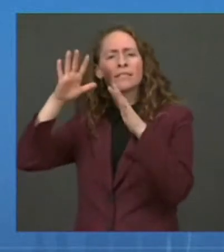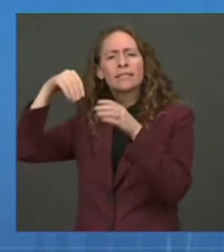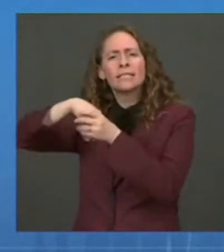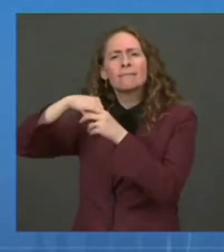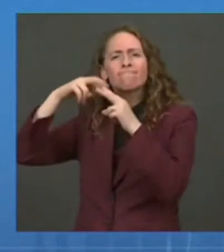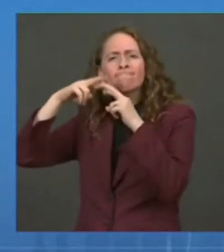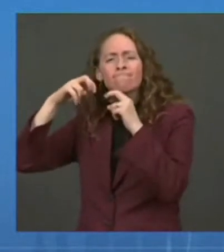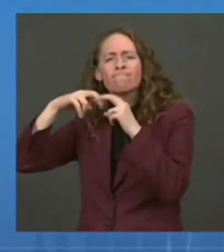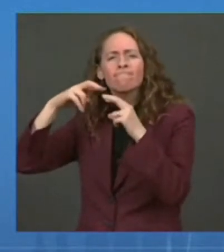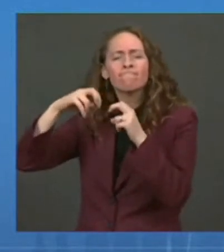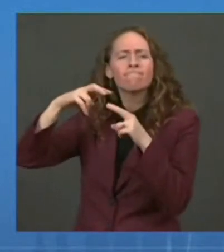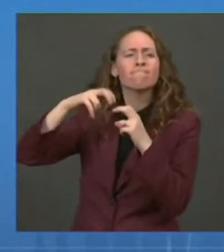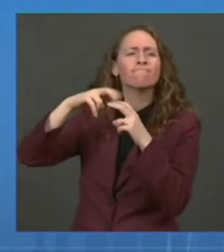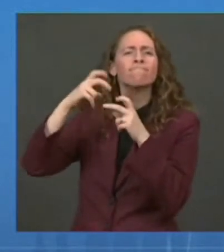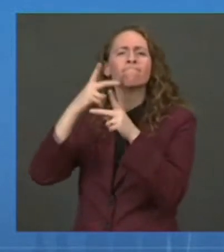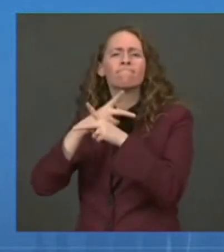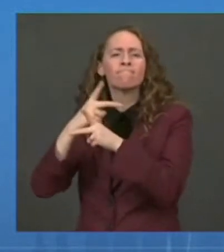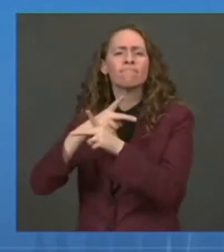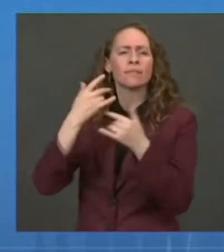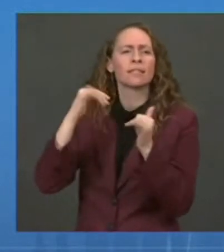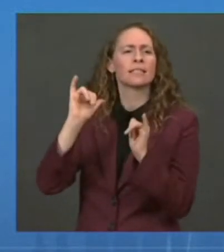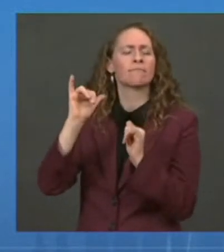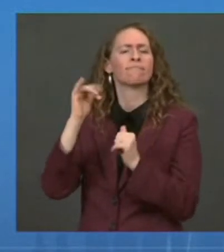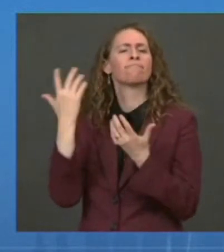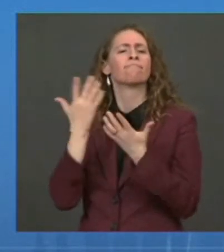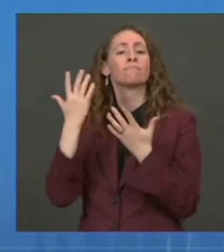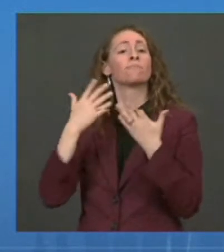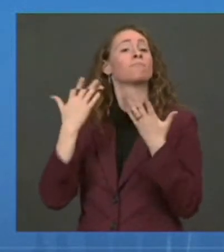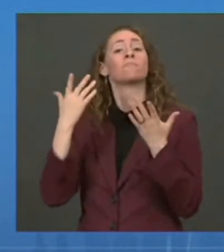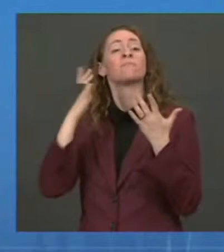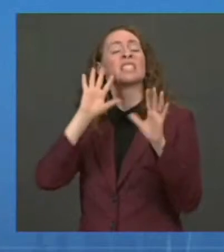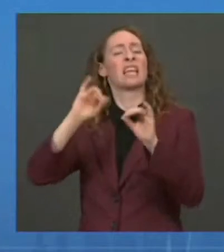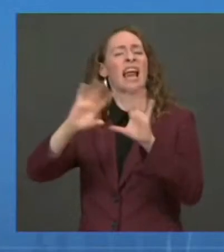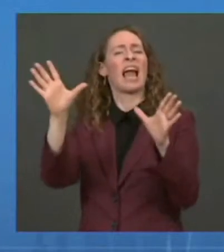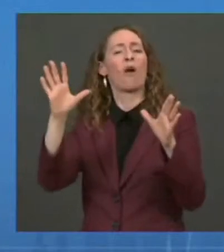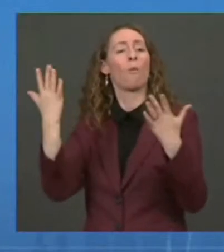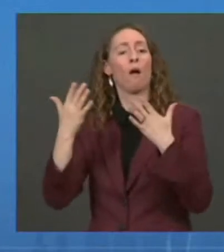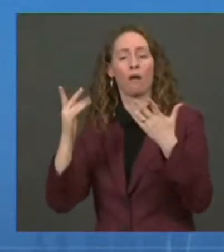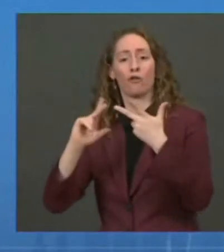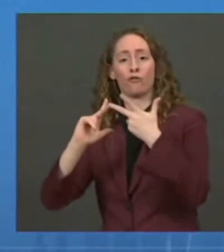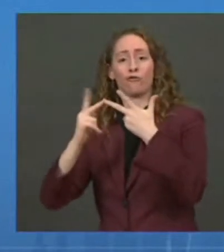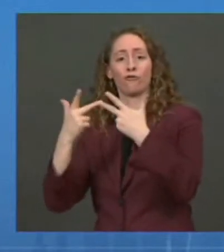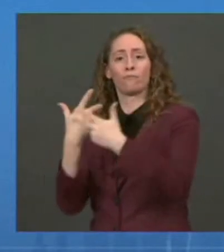NEXT SLIDE. HOWEVER STUDIES NOW INDICATE